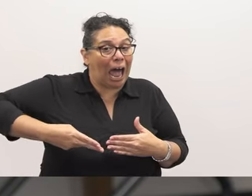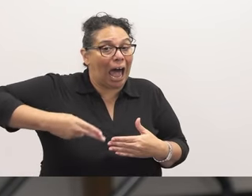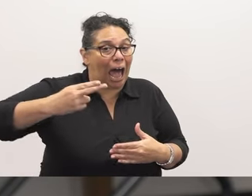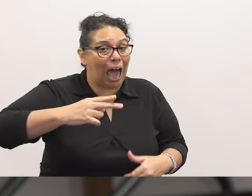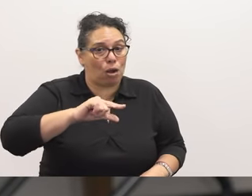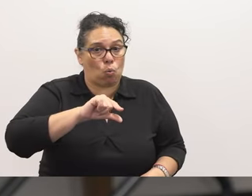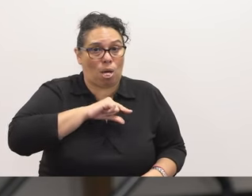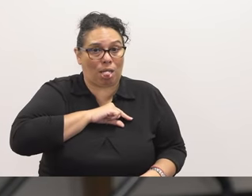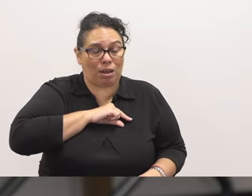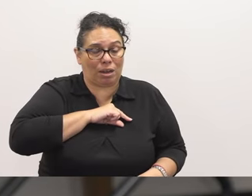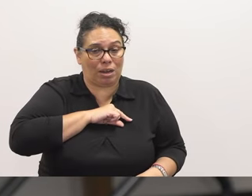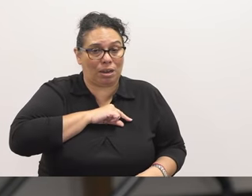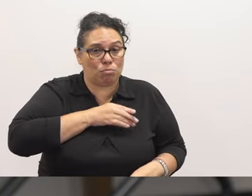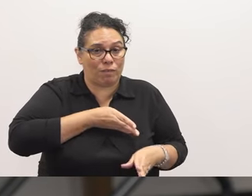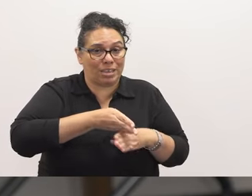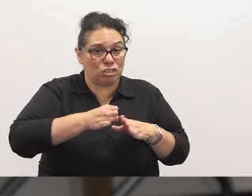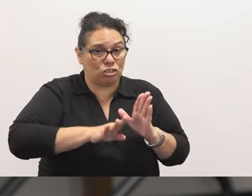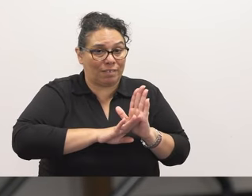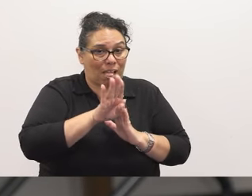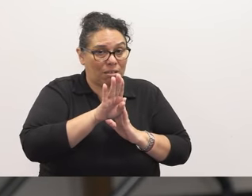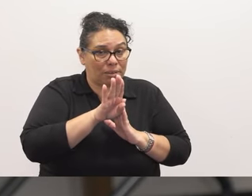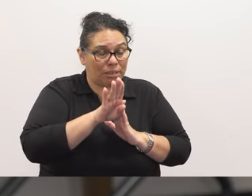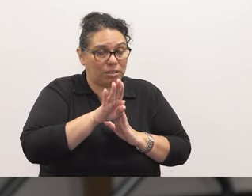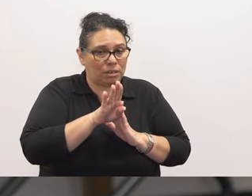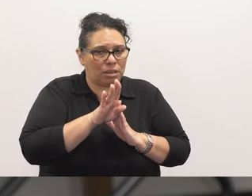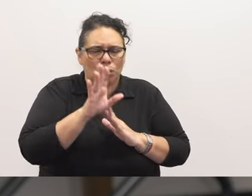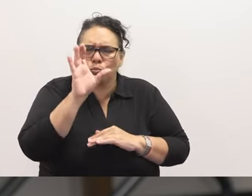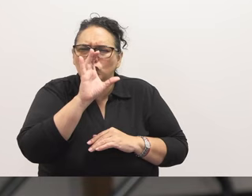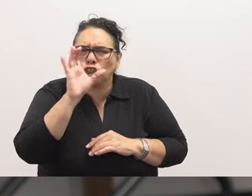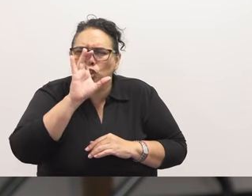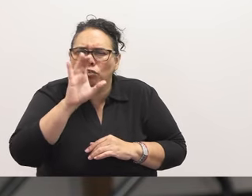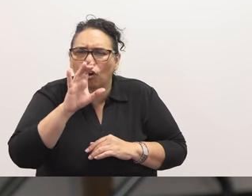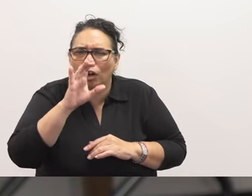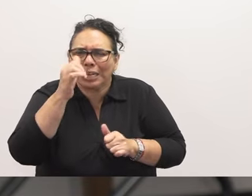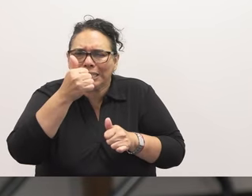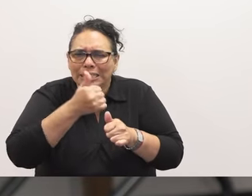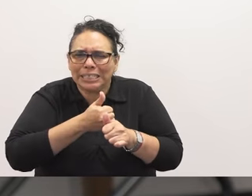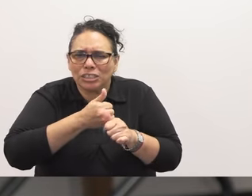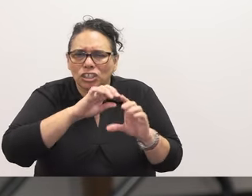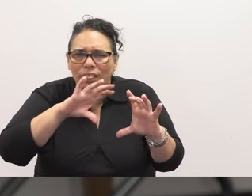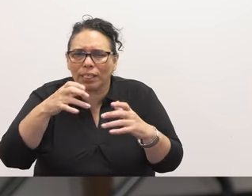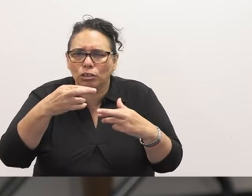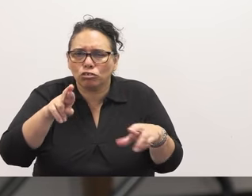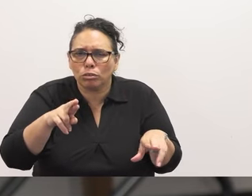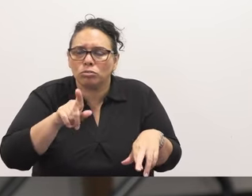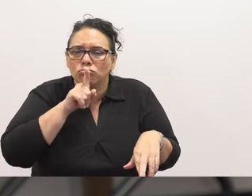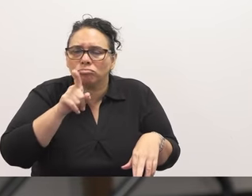to every teacher this year, what might we look for in every classroom to understand if that's actually occurring?